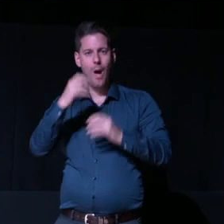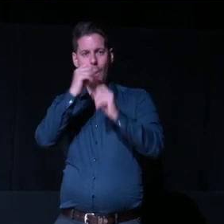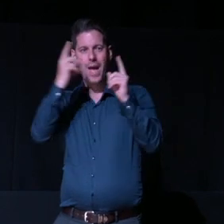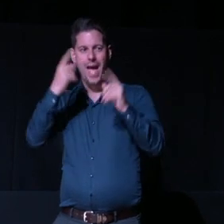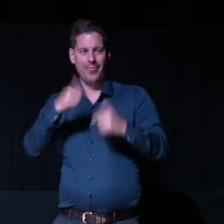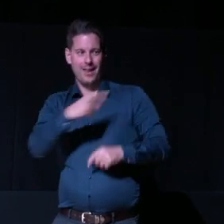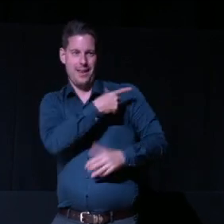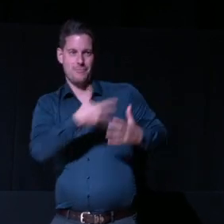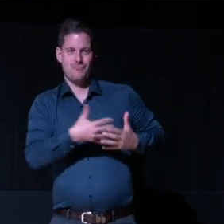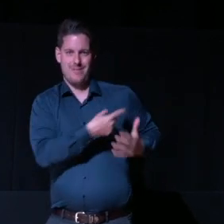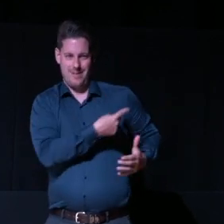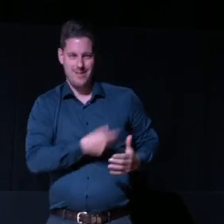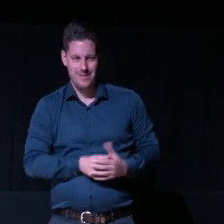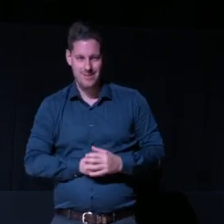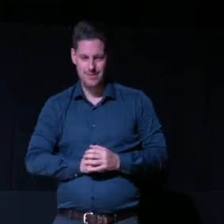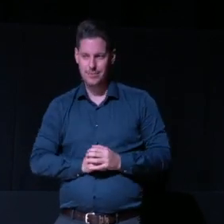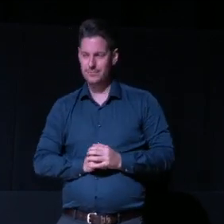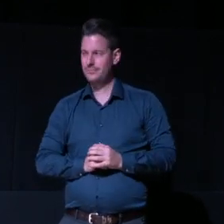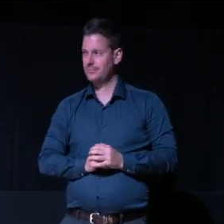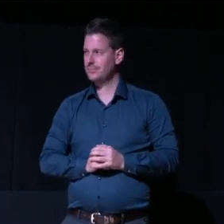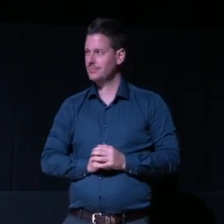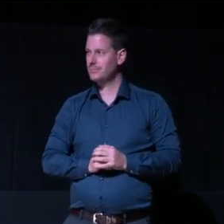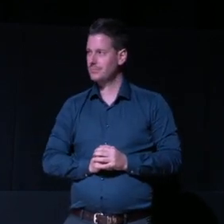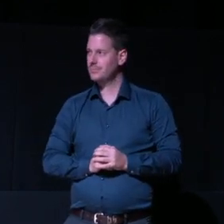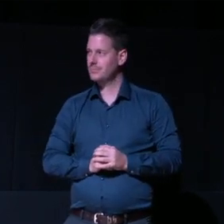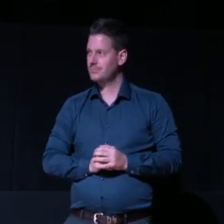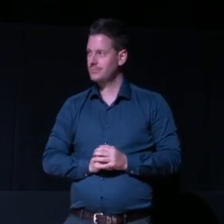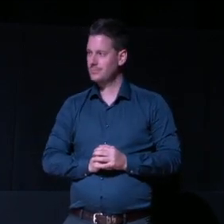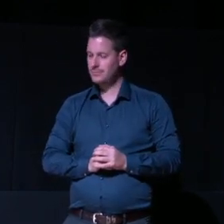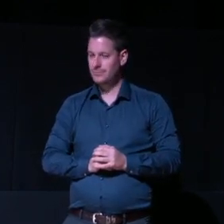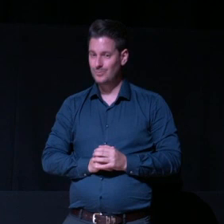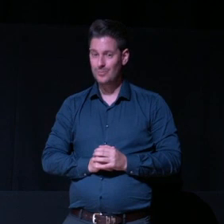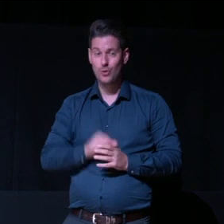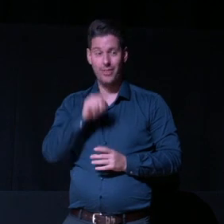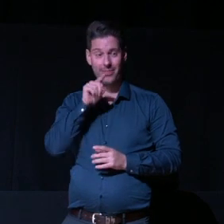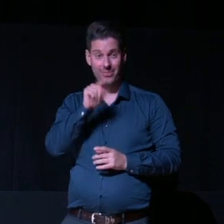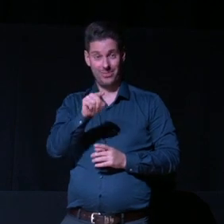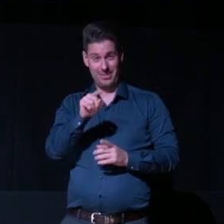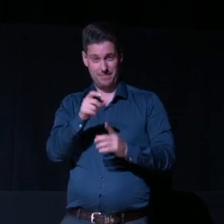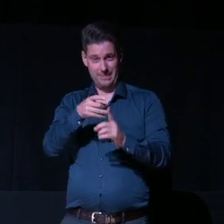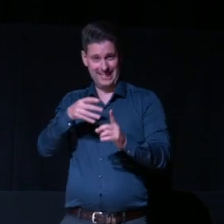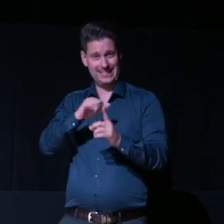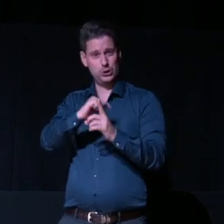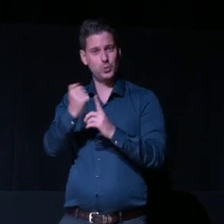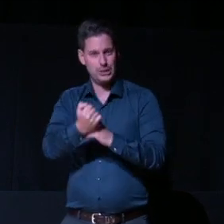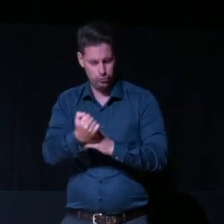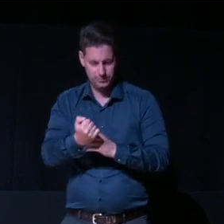and so I think in that instance I didn't, I think most, that's the thing